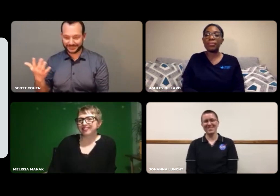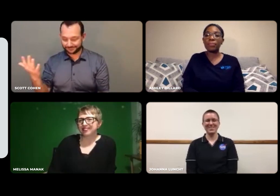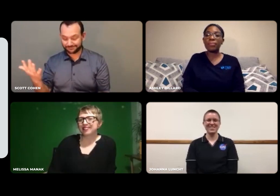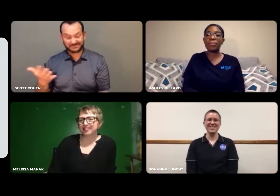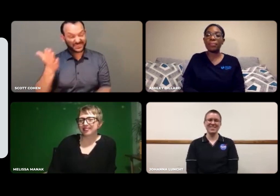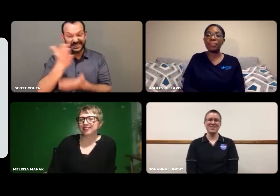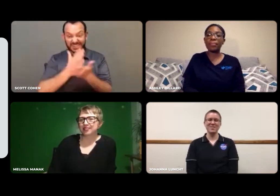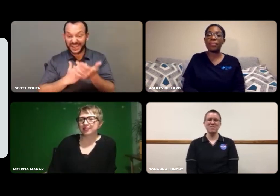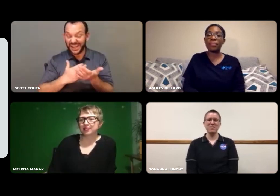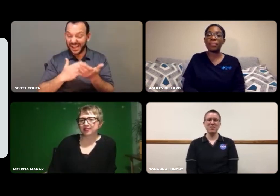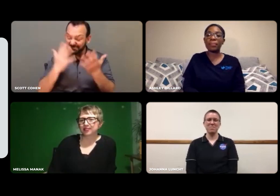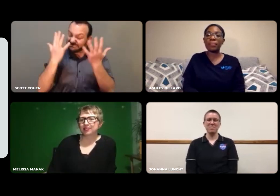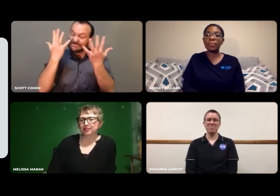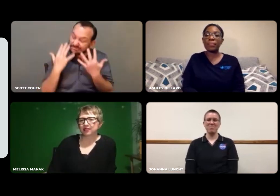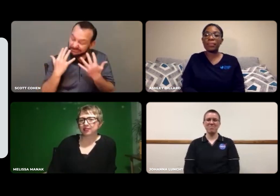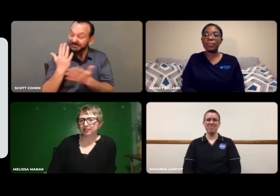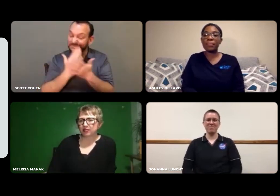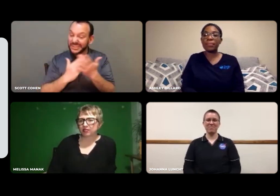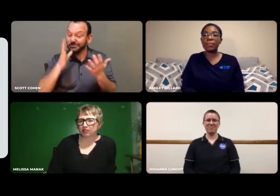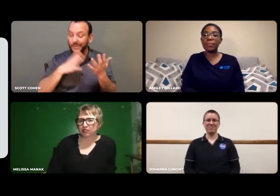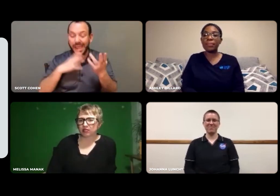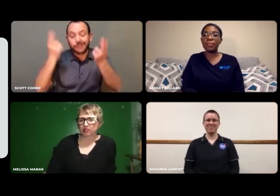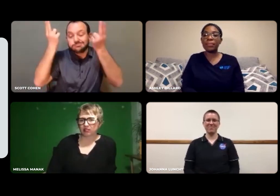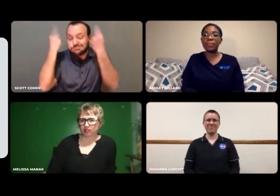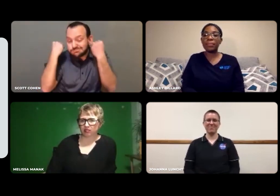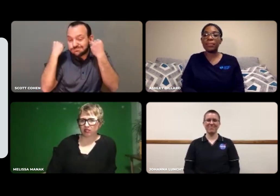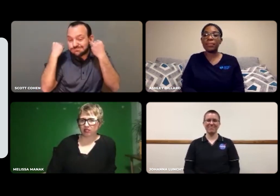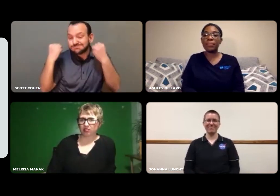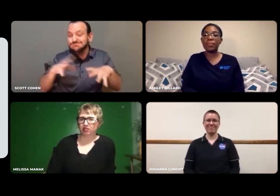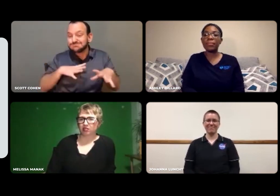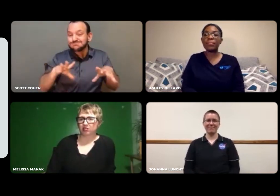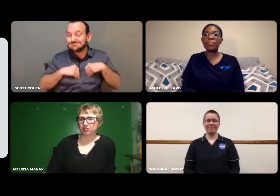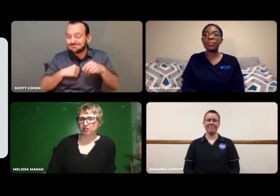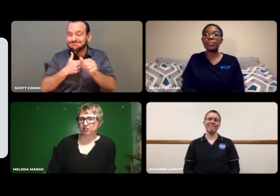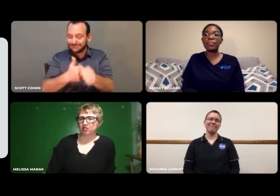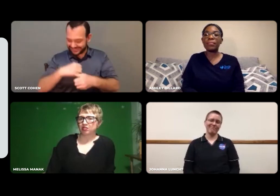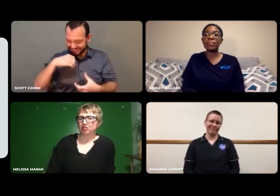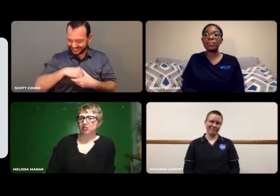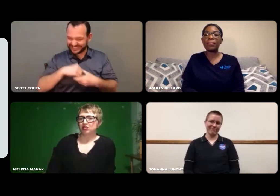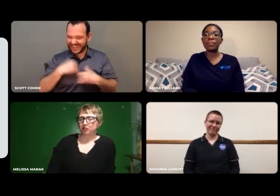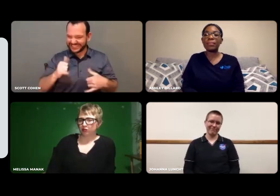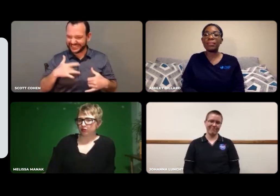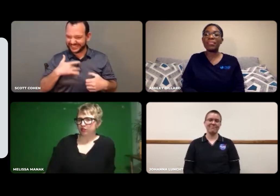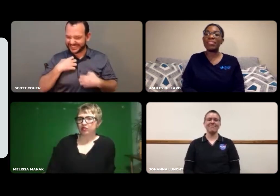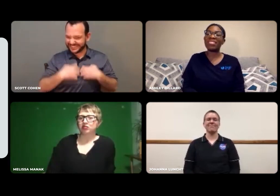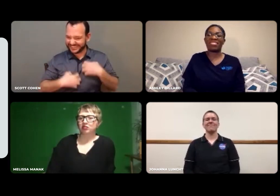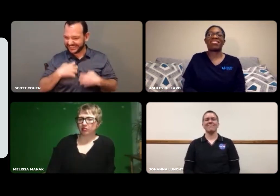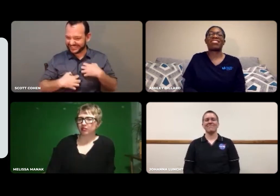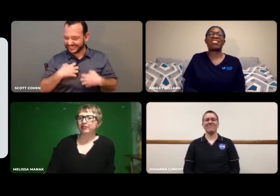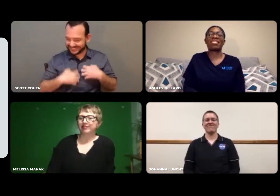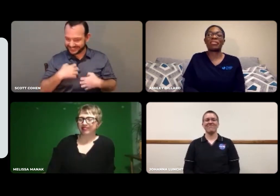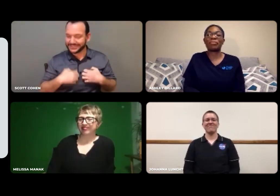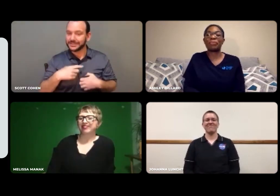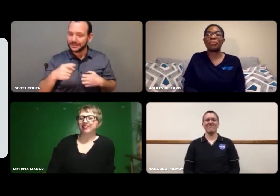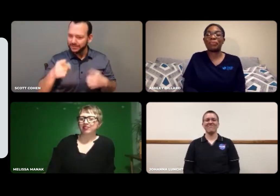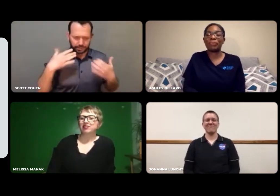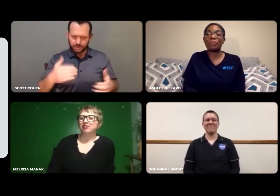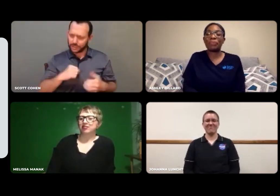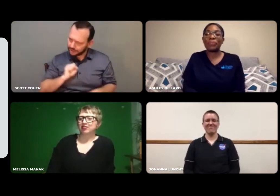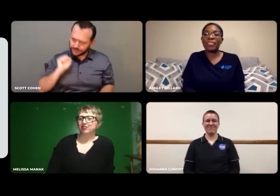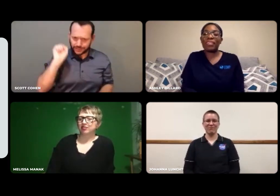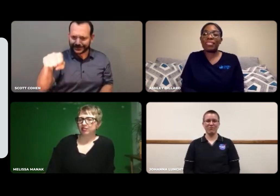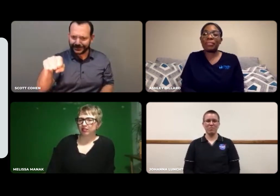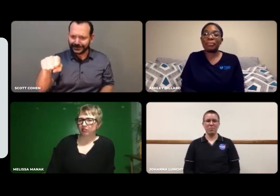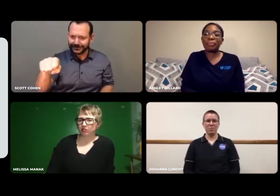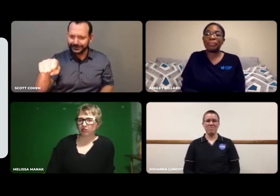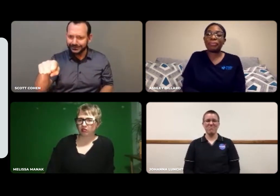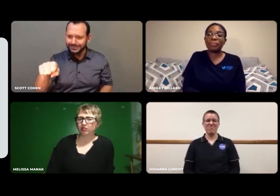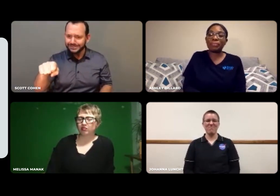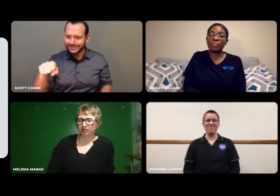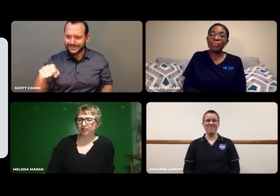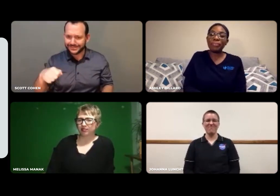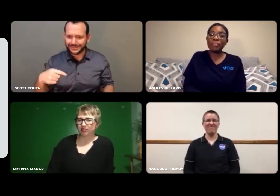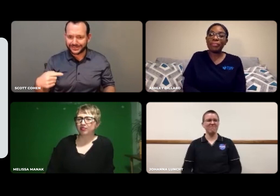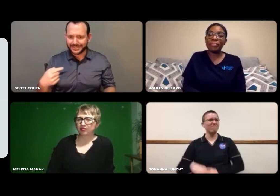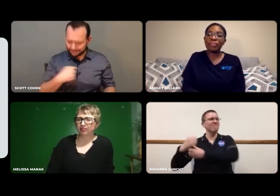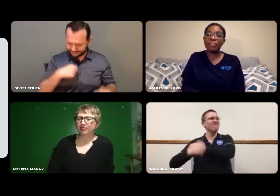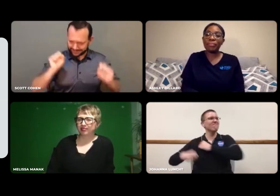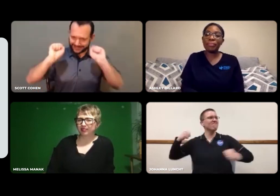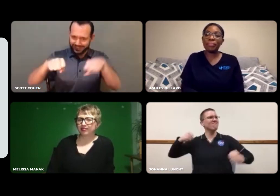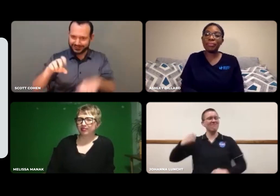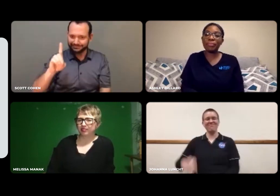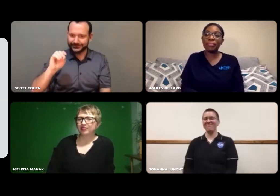It can be unfortunate that women can be complacent with those ideas put on them and that's frustrating.